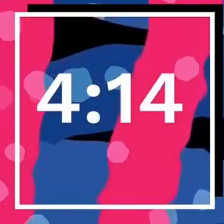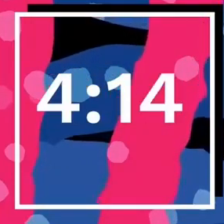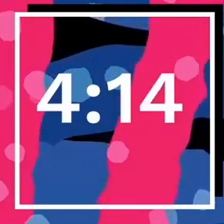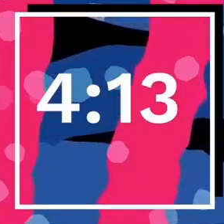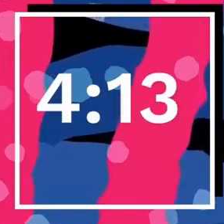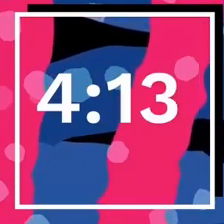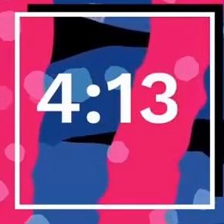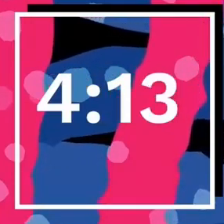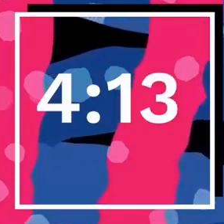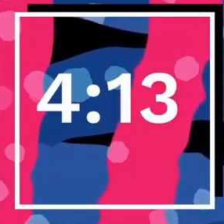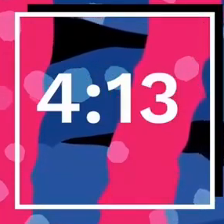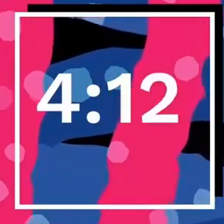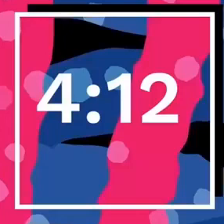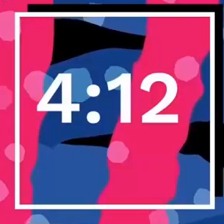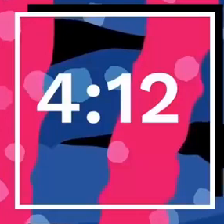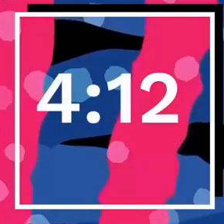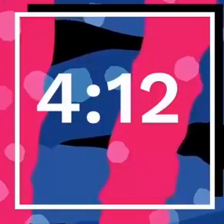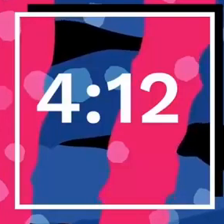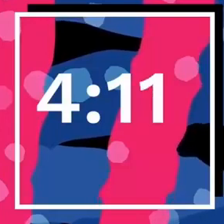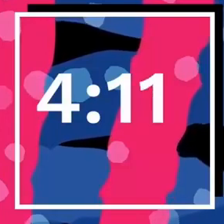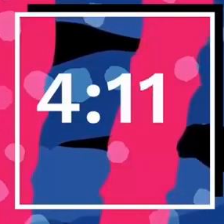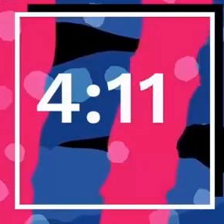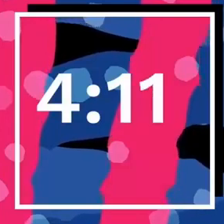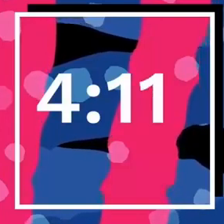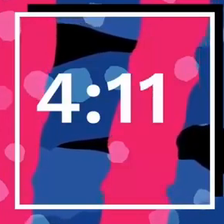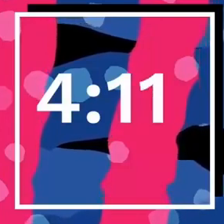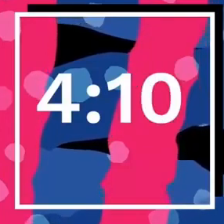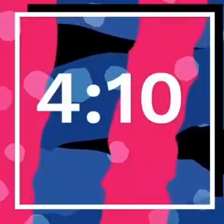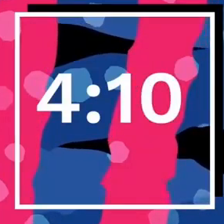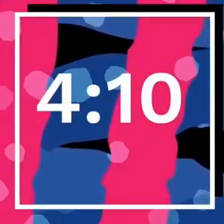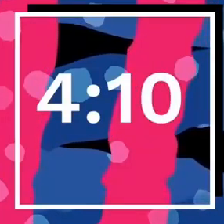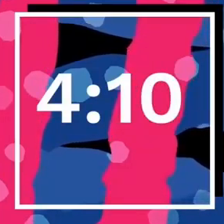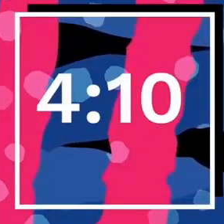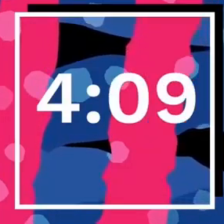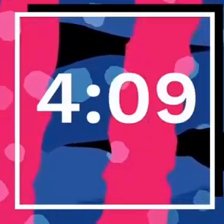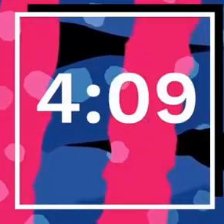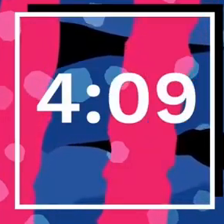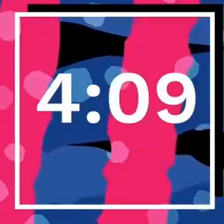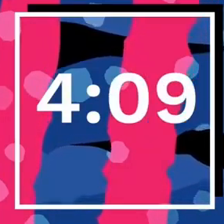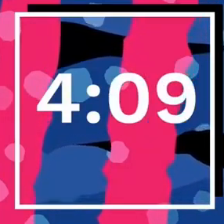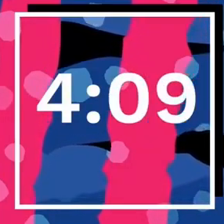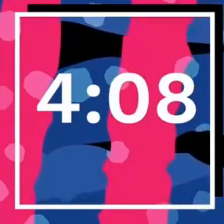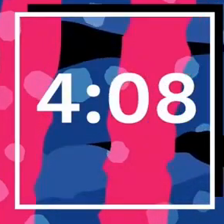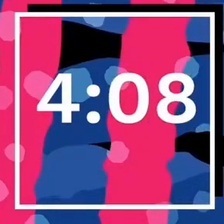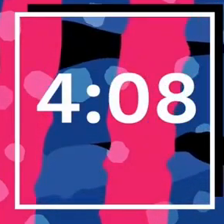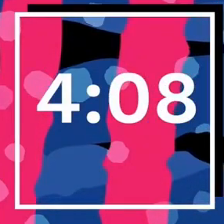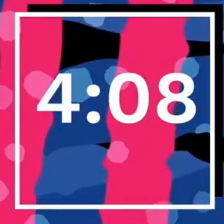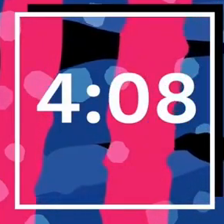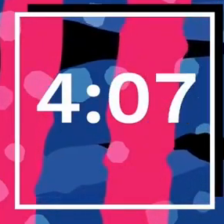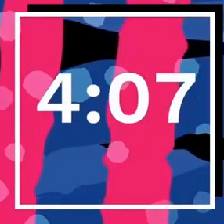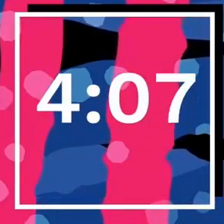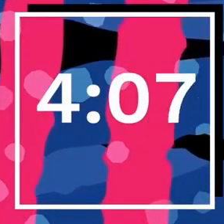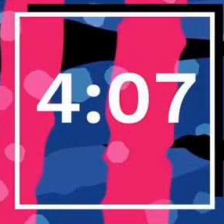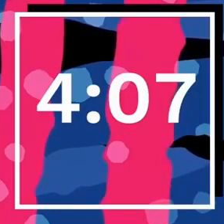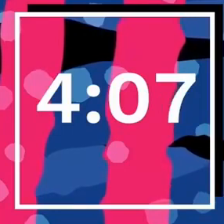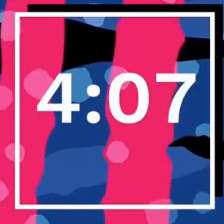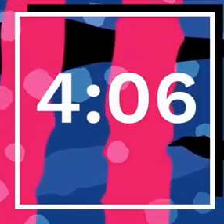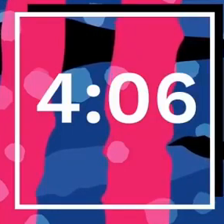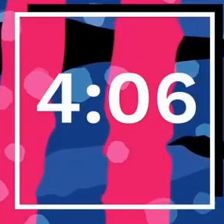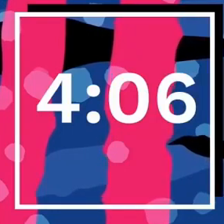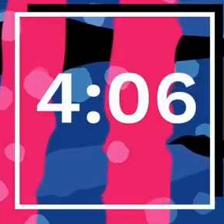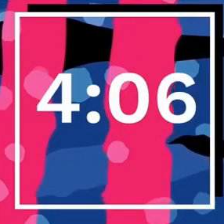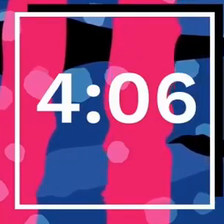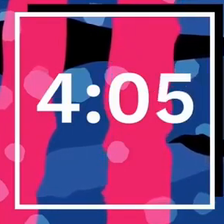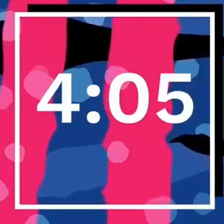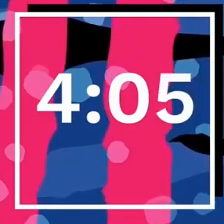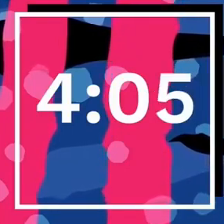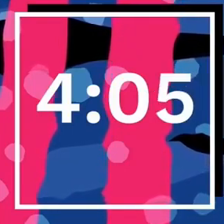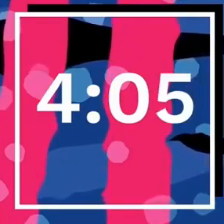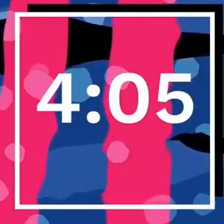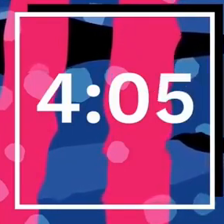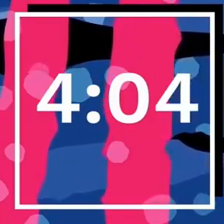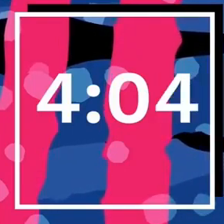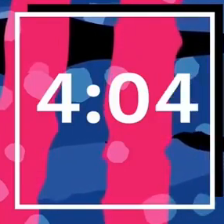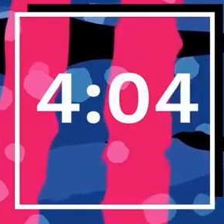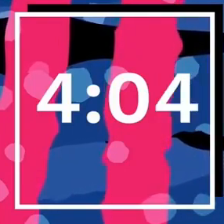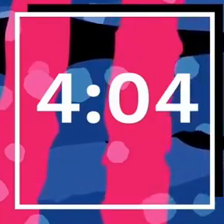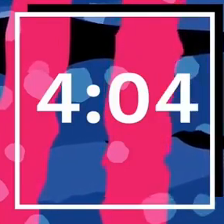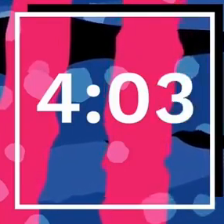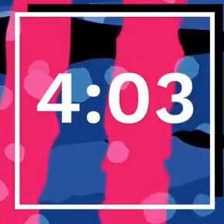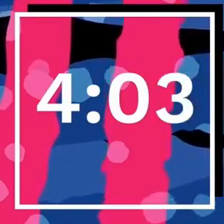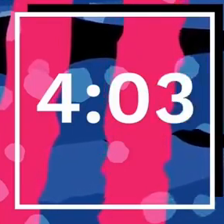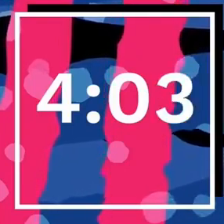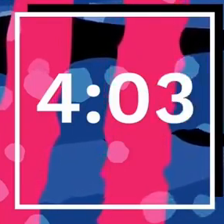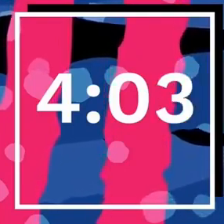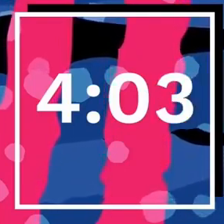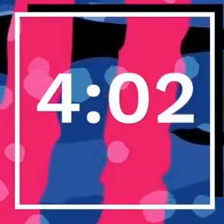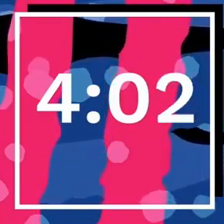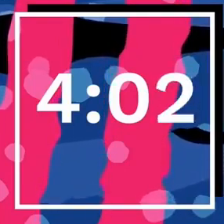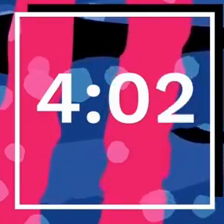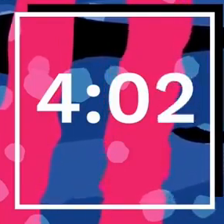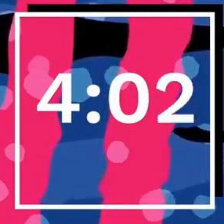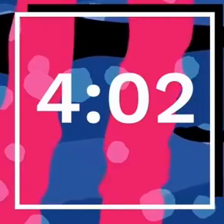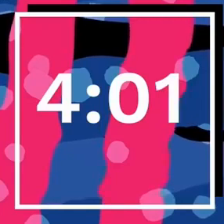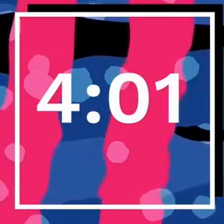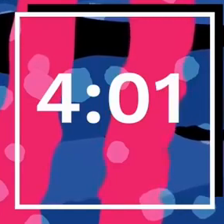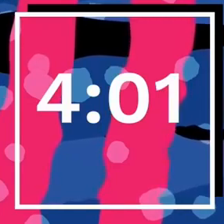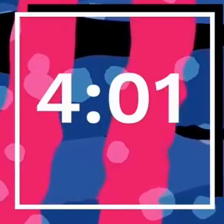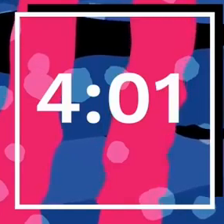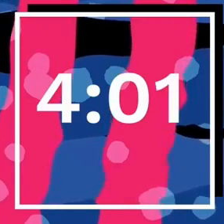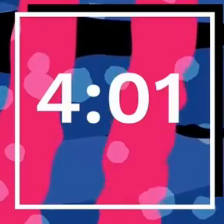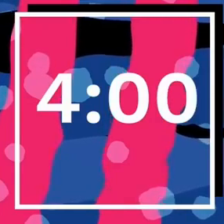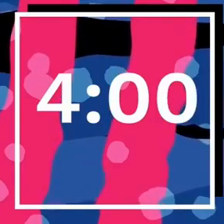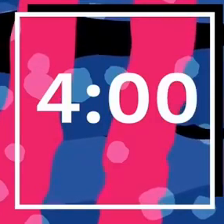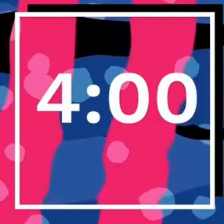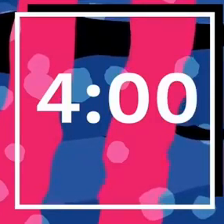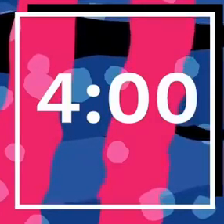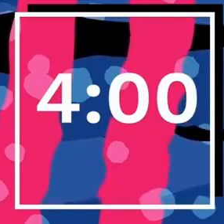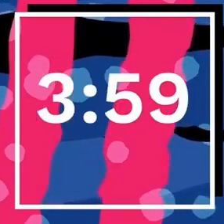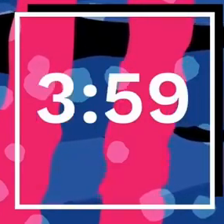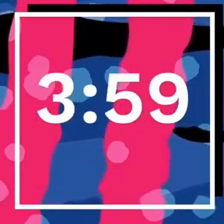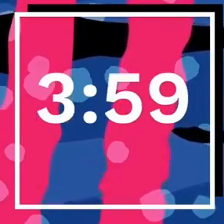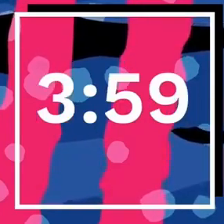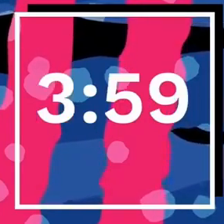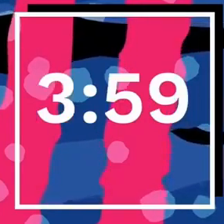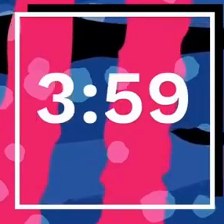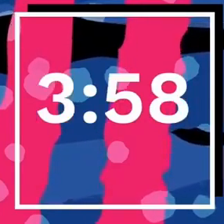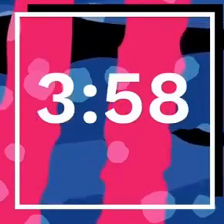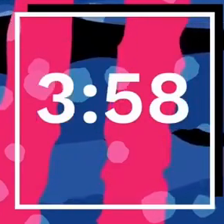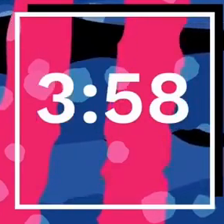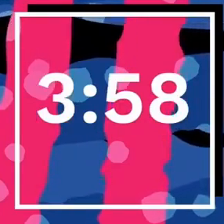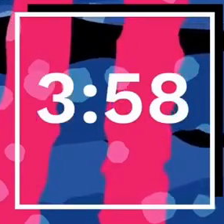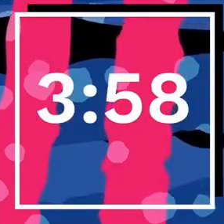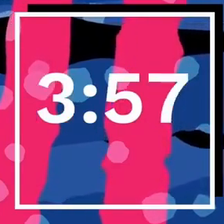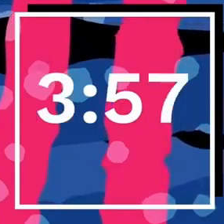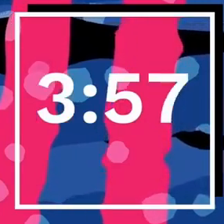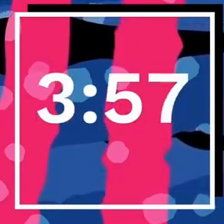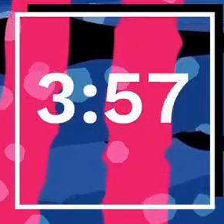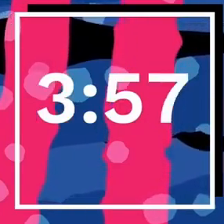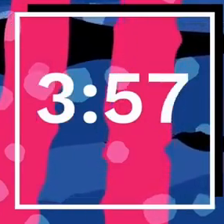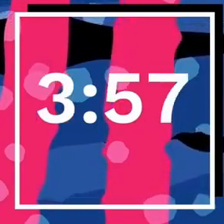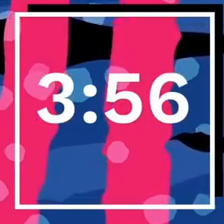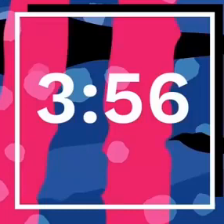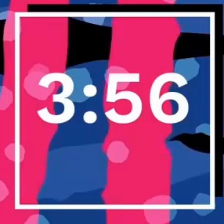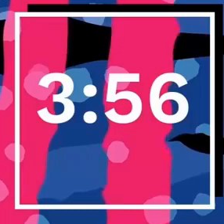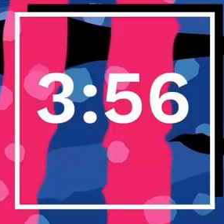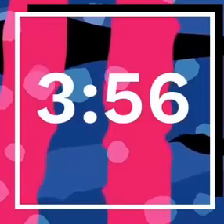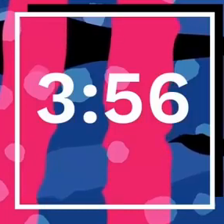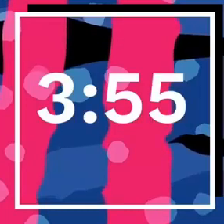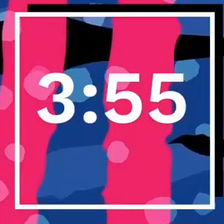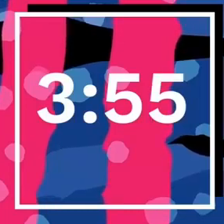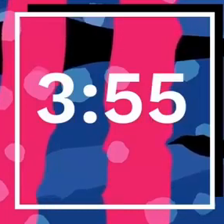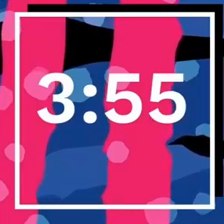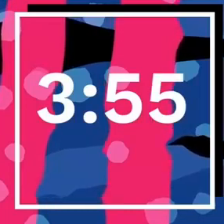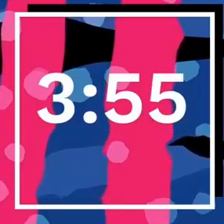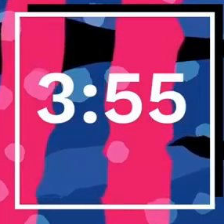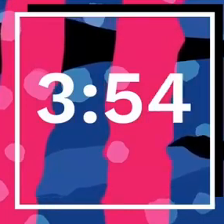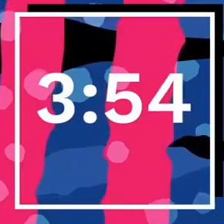FAMILIES GET BACK ON THEIR FEET